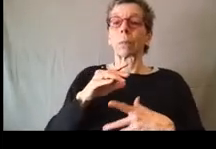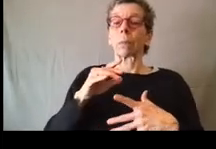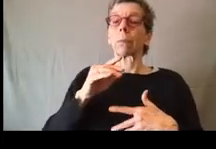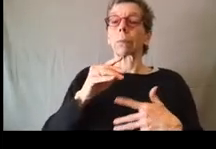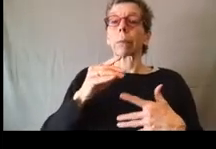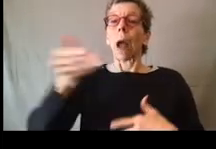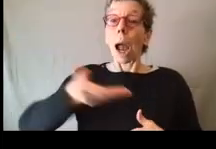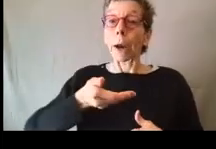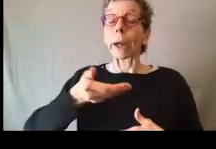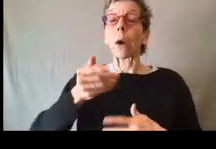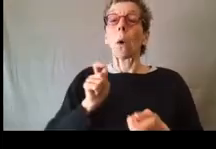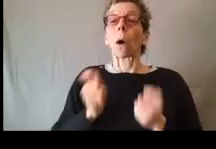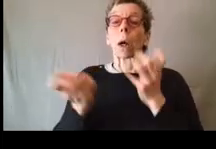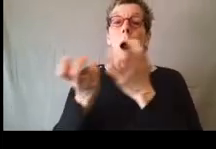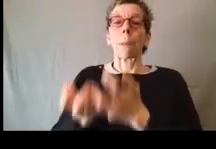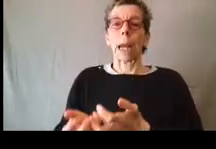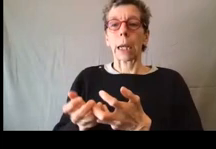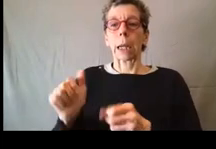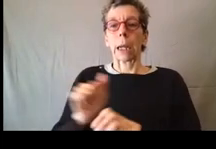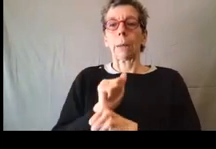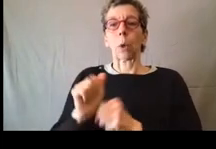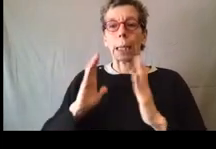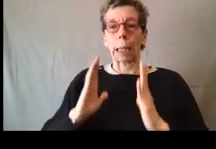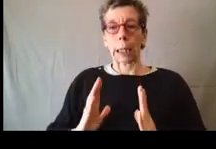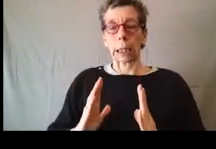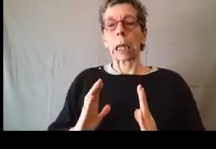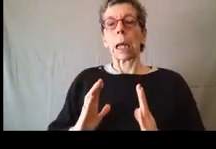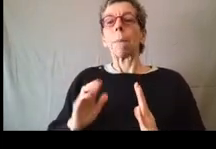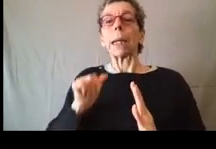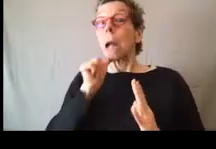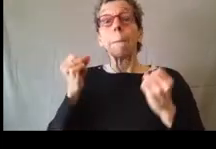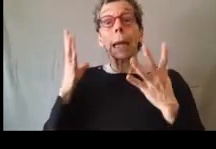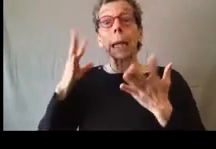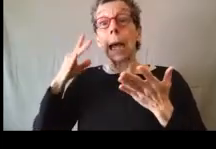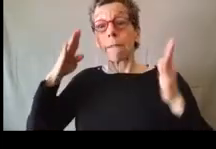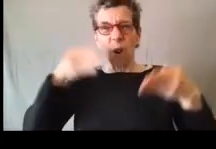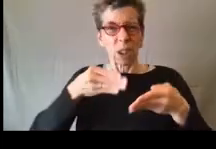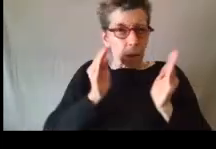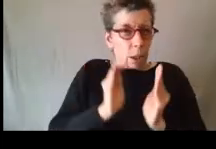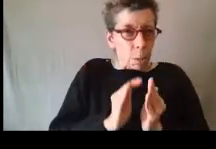workers with disabilities. But each focused on small businesses, meaning they understand